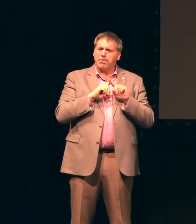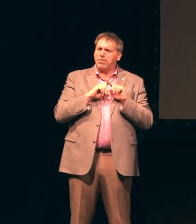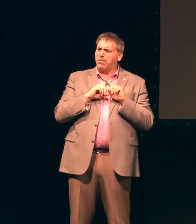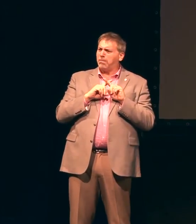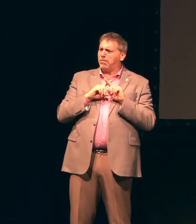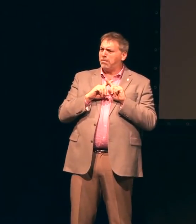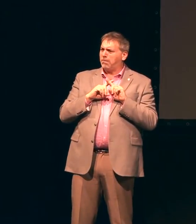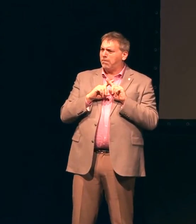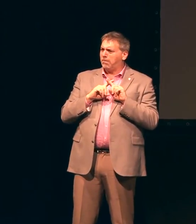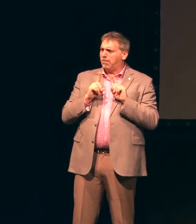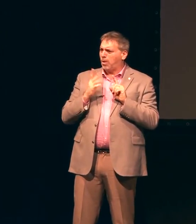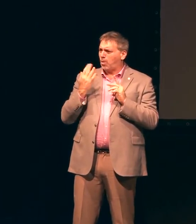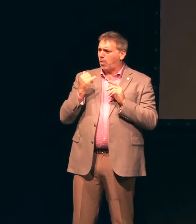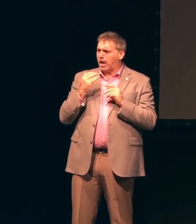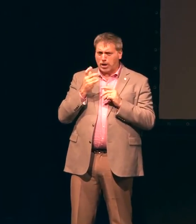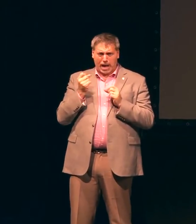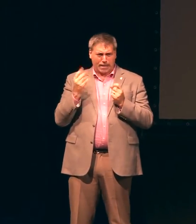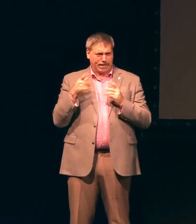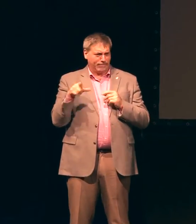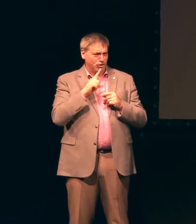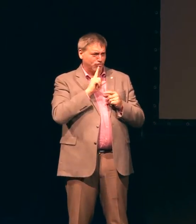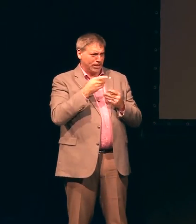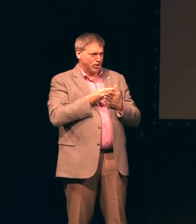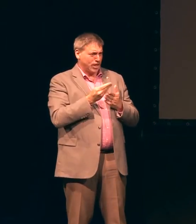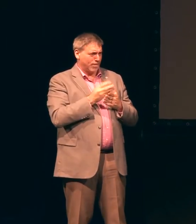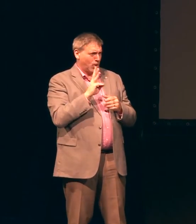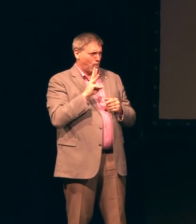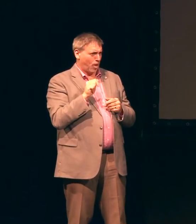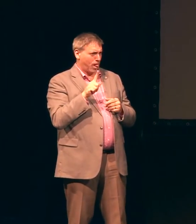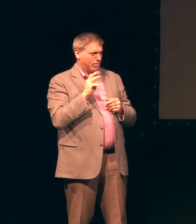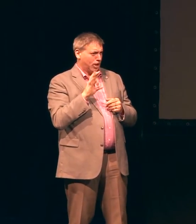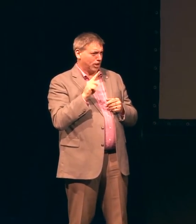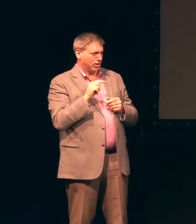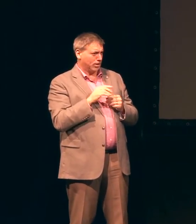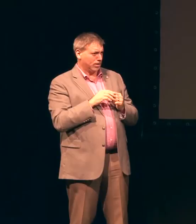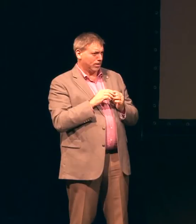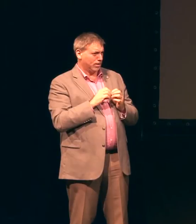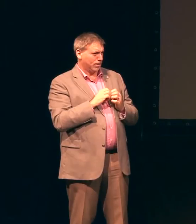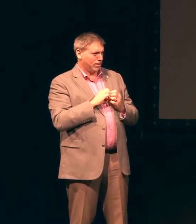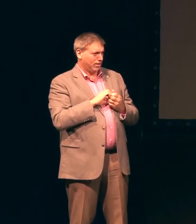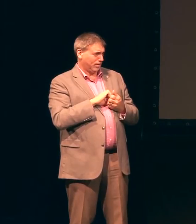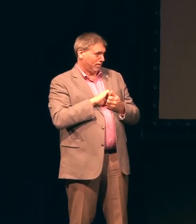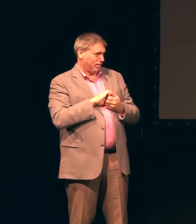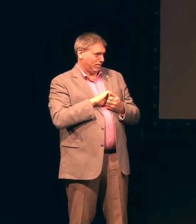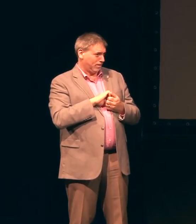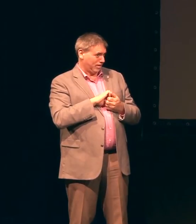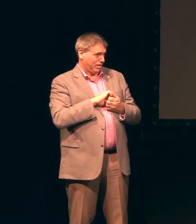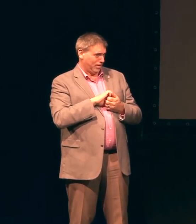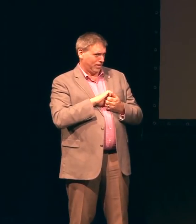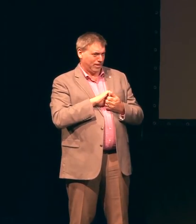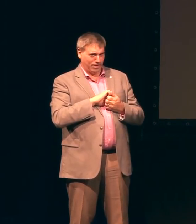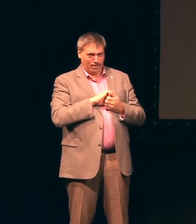hire the Deaf. So, how many of you shop at wall mart?